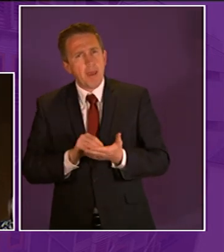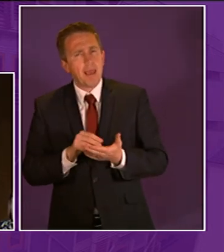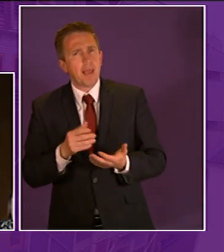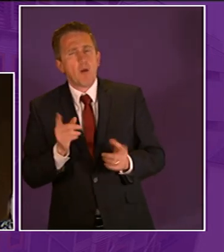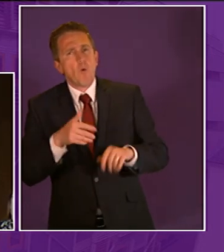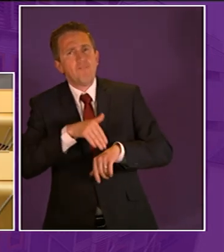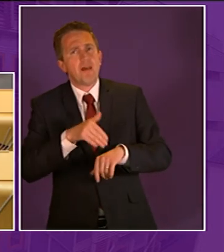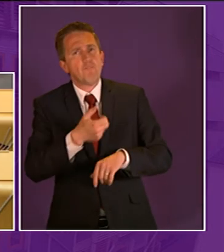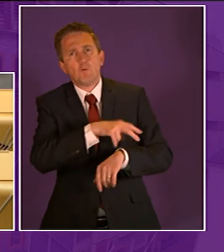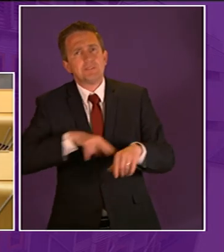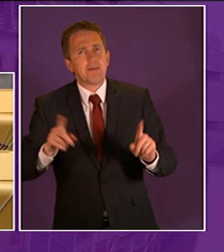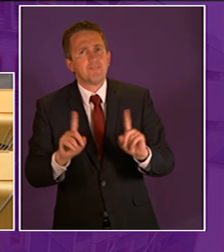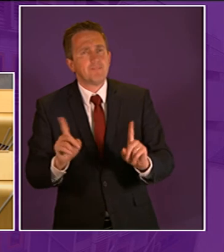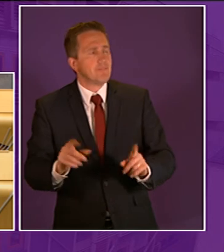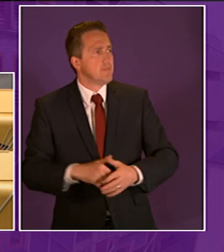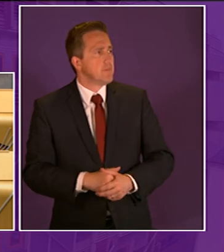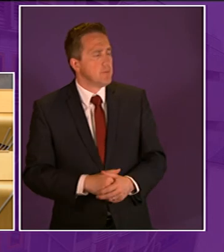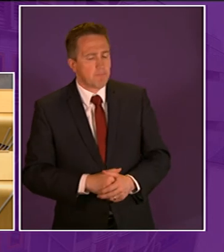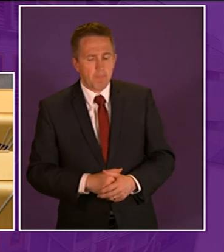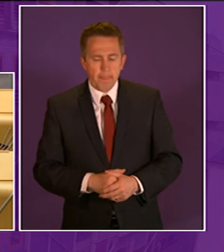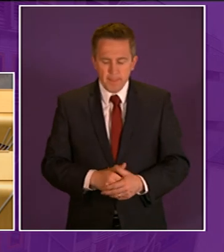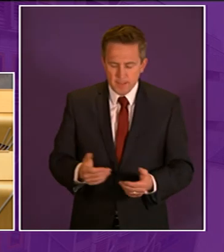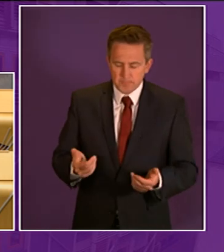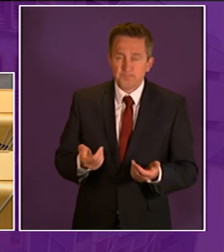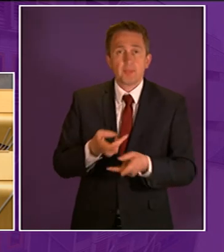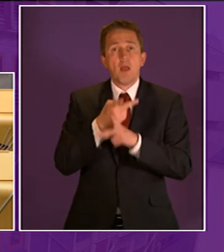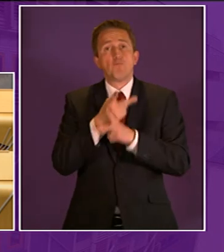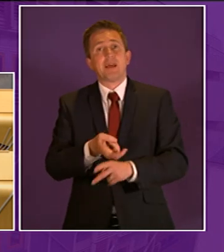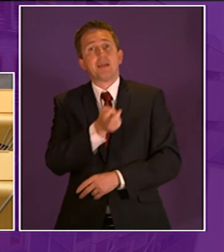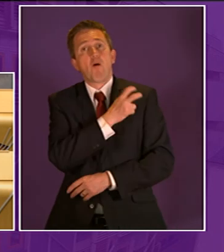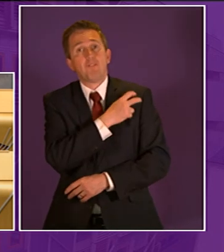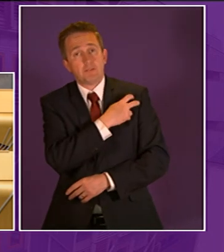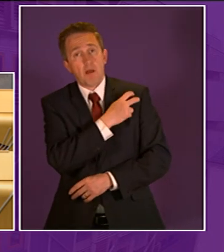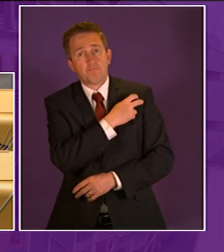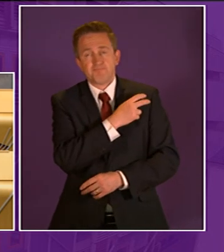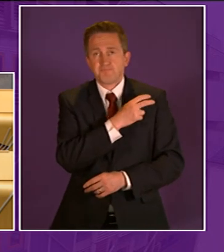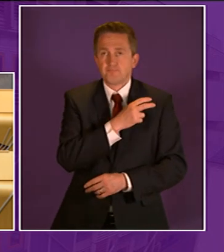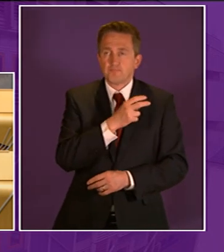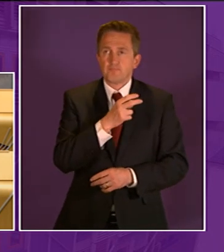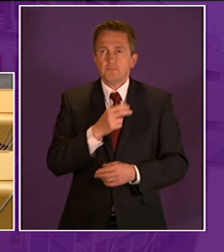John Swinney: As I indicated in my statement, under the